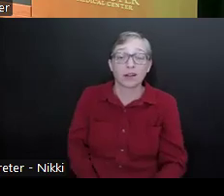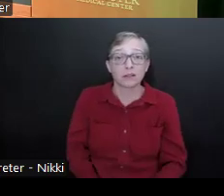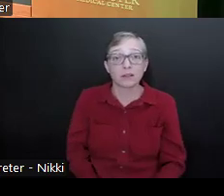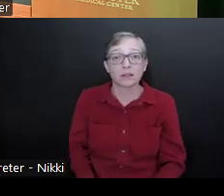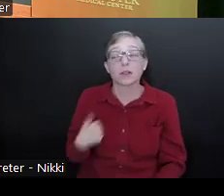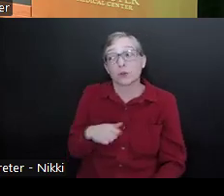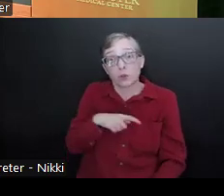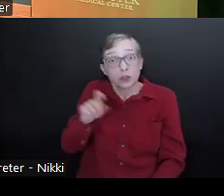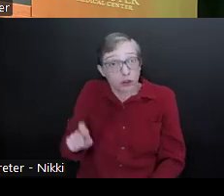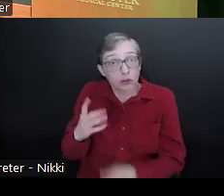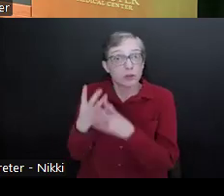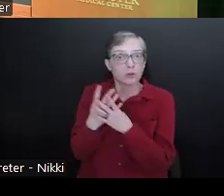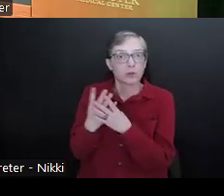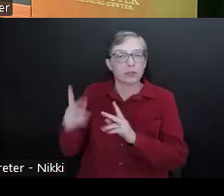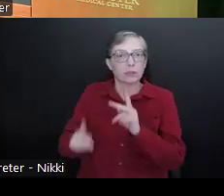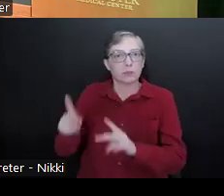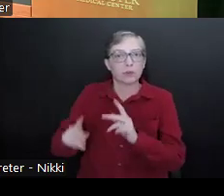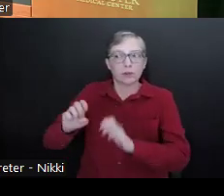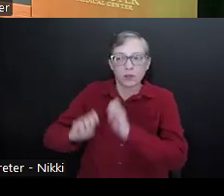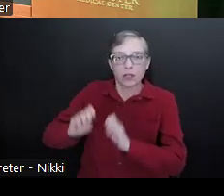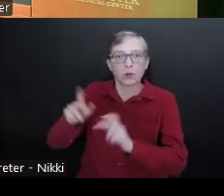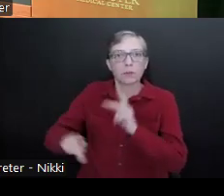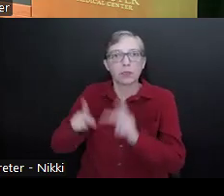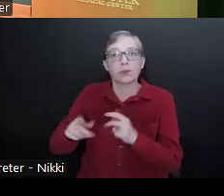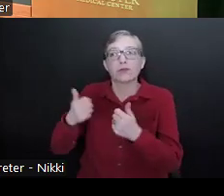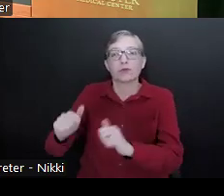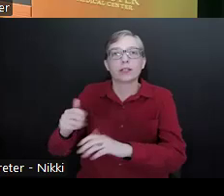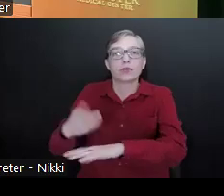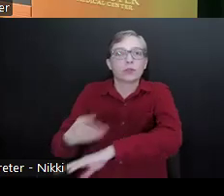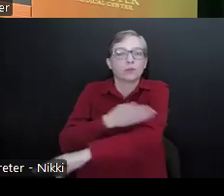trying to get them better um and if we do manage to get them better I think it's actually going